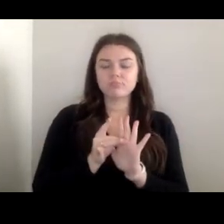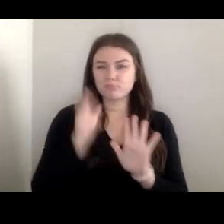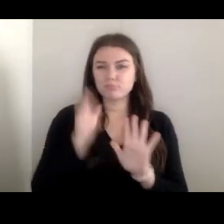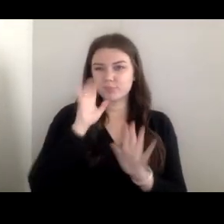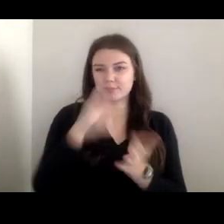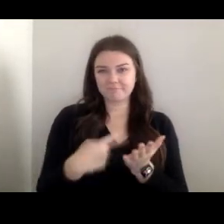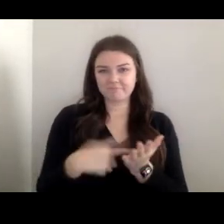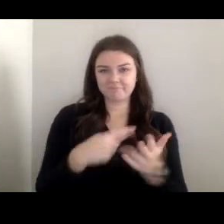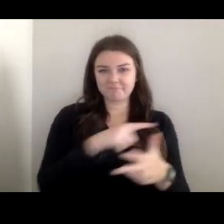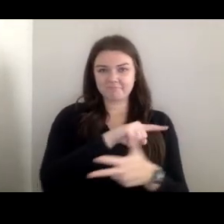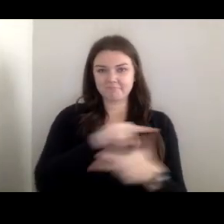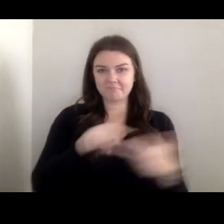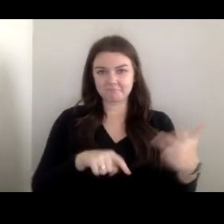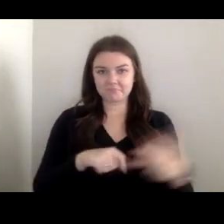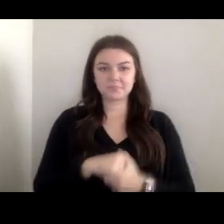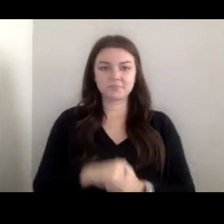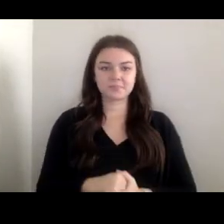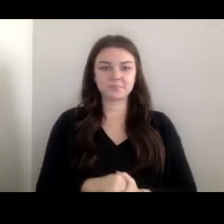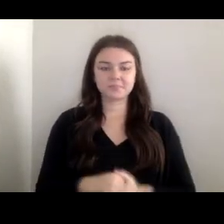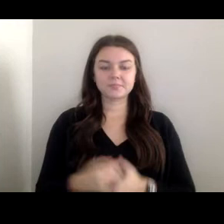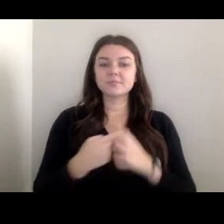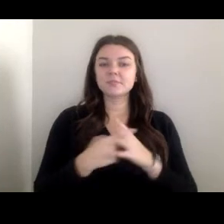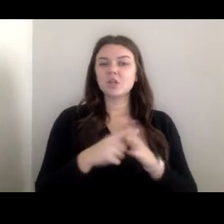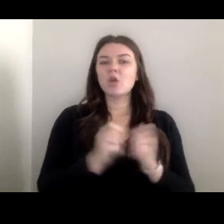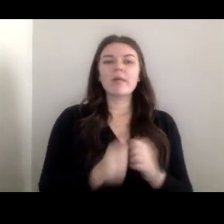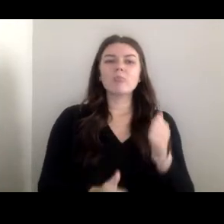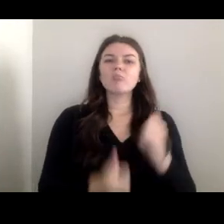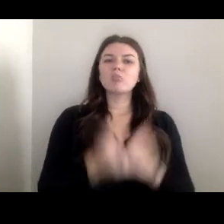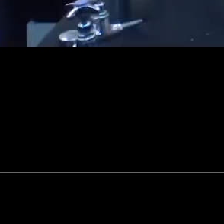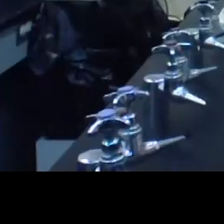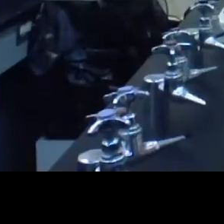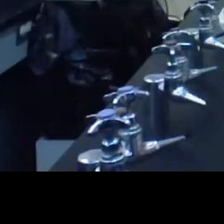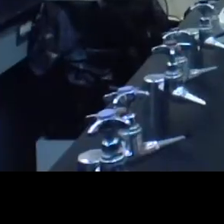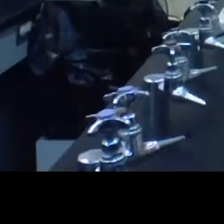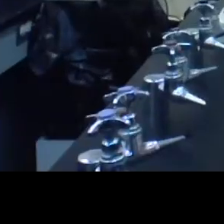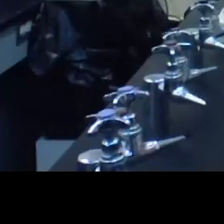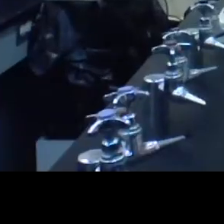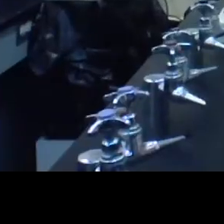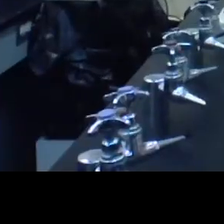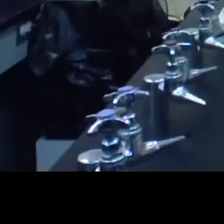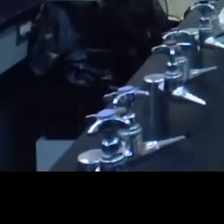So let's start out with the simplest method. I need to get a crab out for you here.